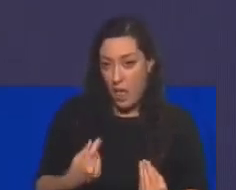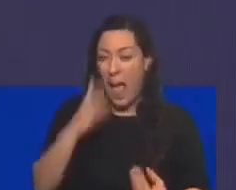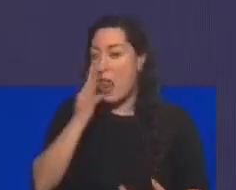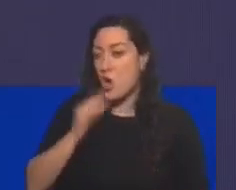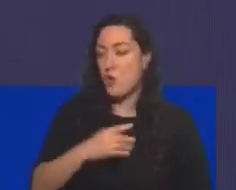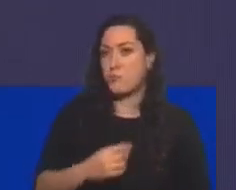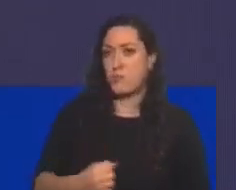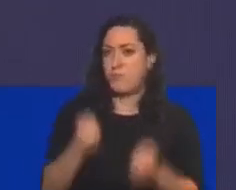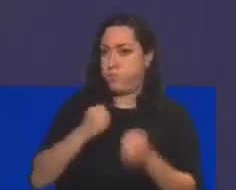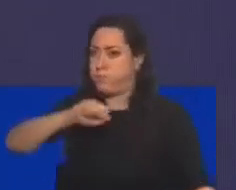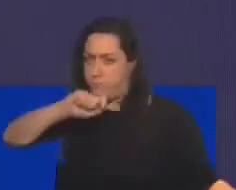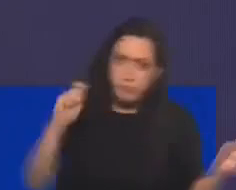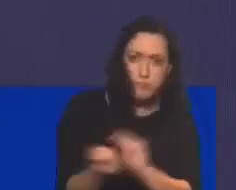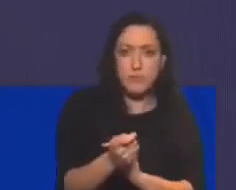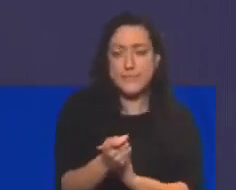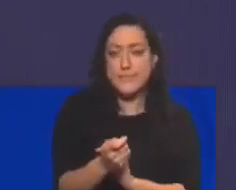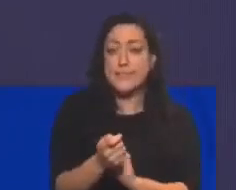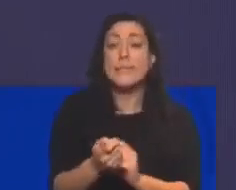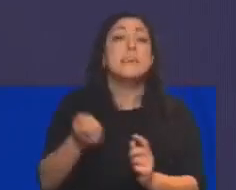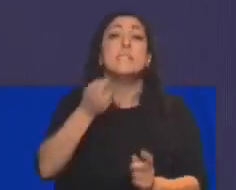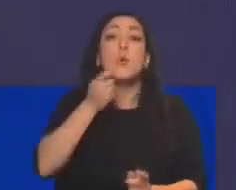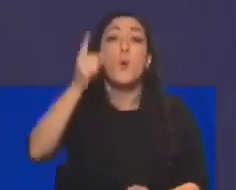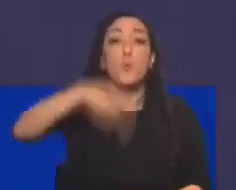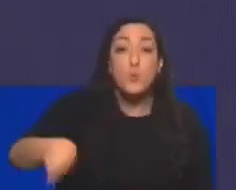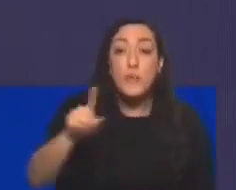radicalized. Because what happens when you have control of